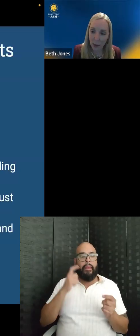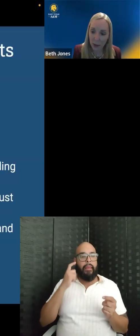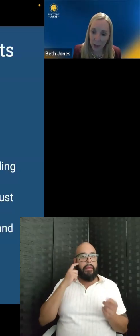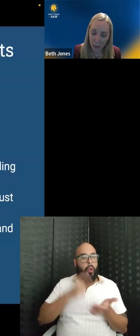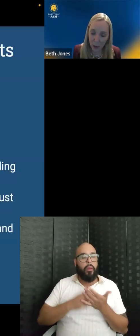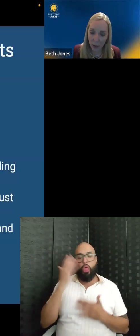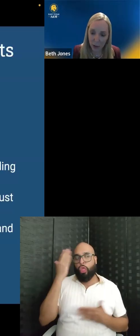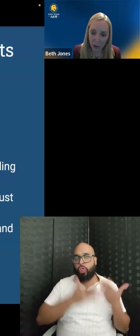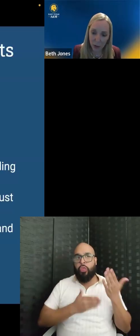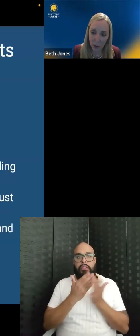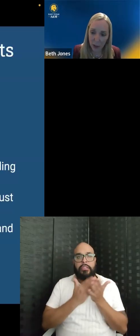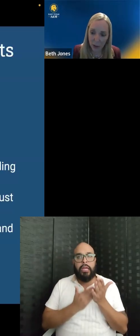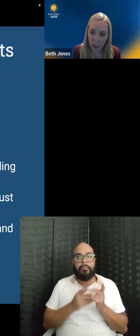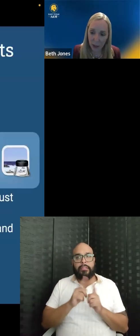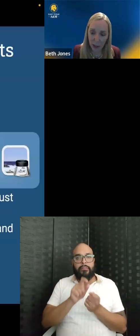And same thing with our students with LD.